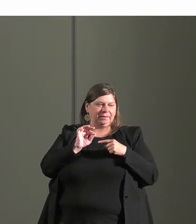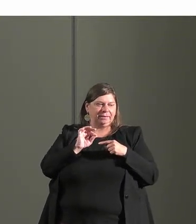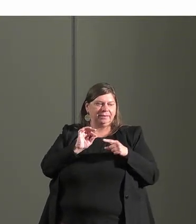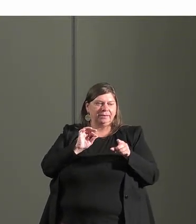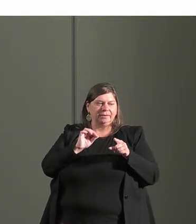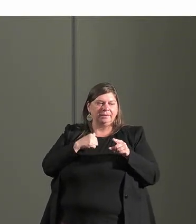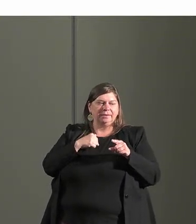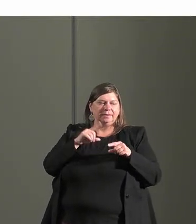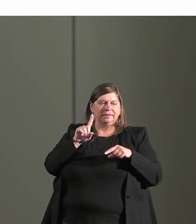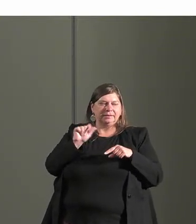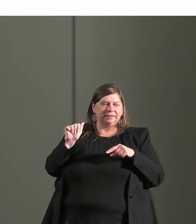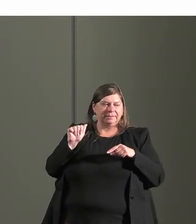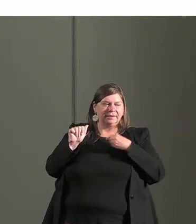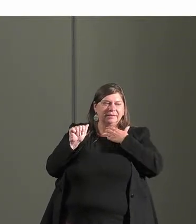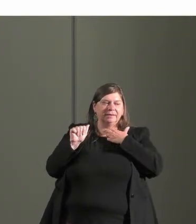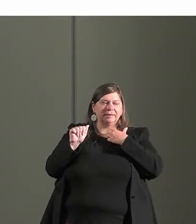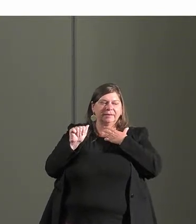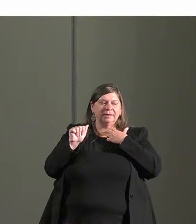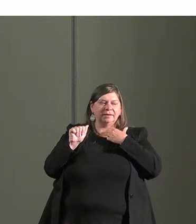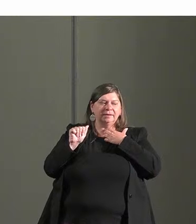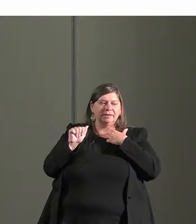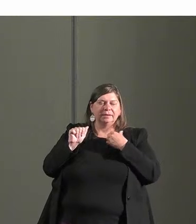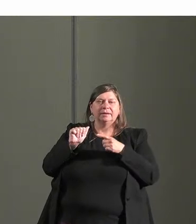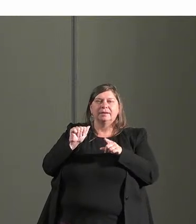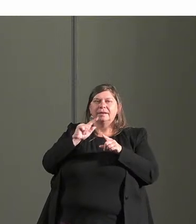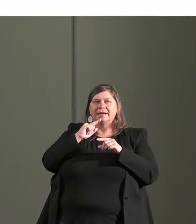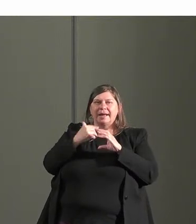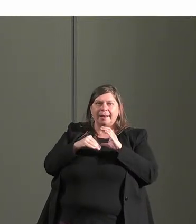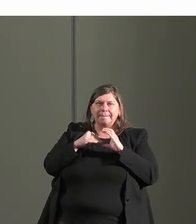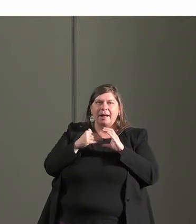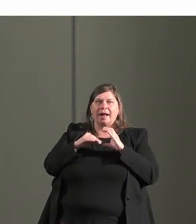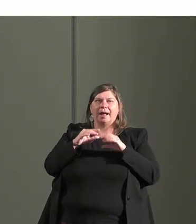support. So we have disability support by phone. By chat.